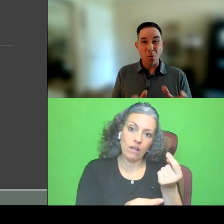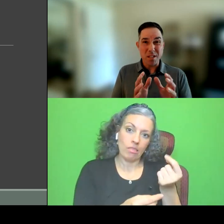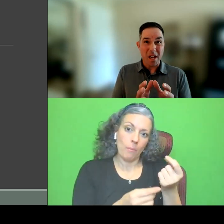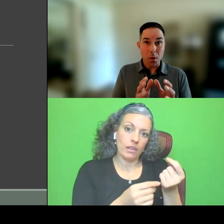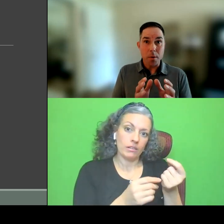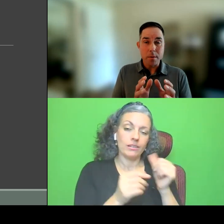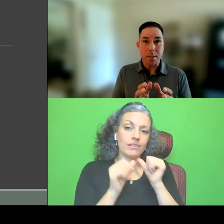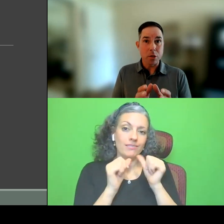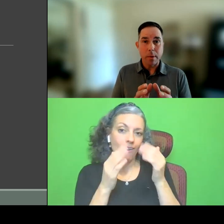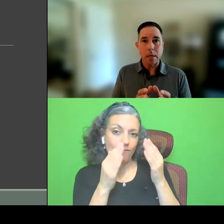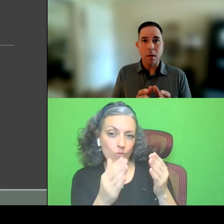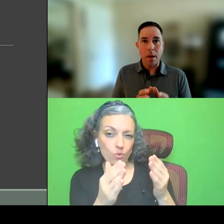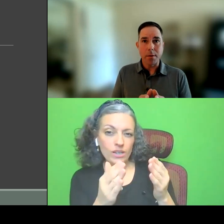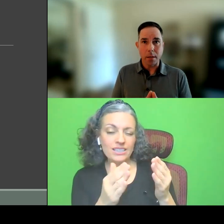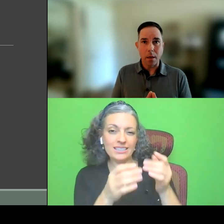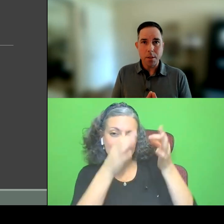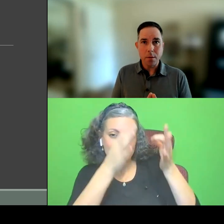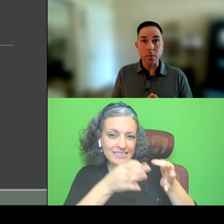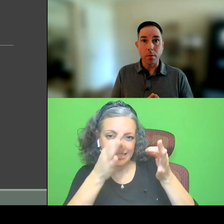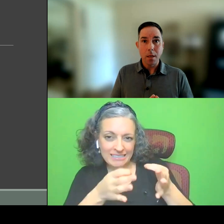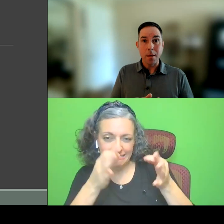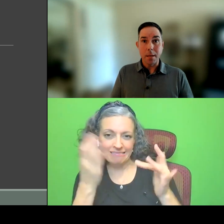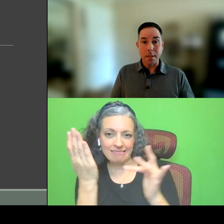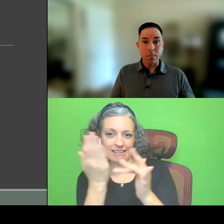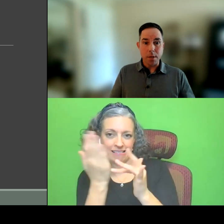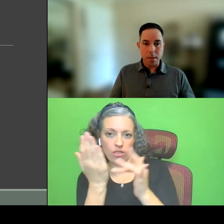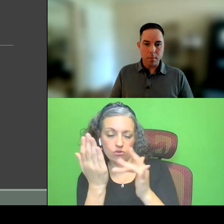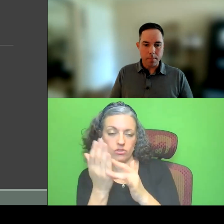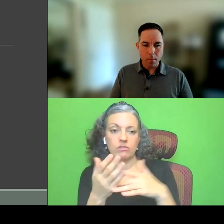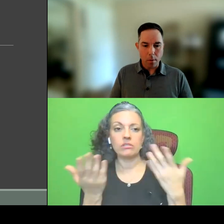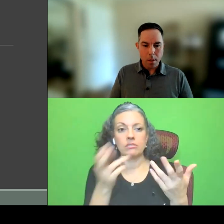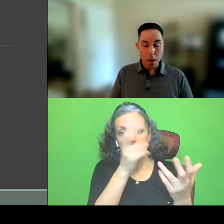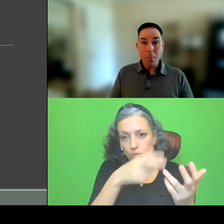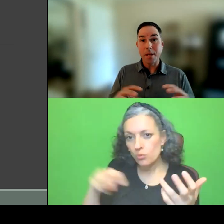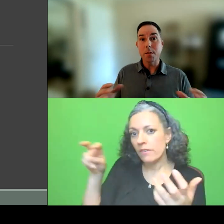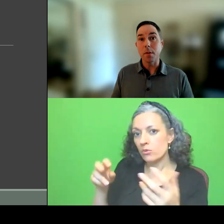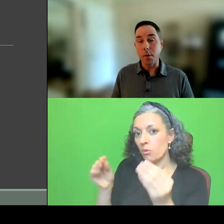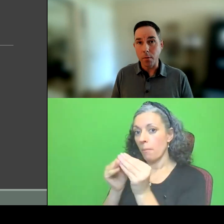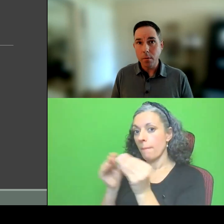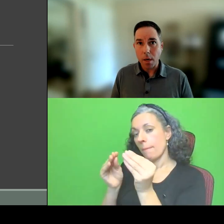having more siloed decision-making about technology to it indeed being more comprehensively viewed